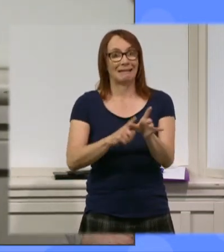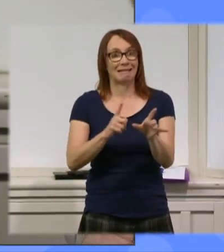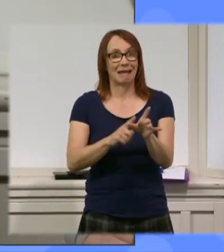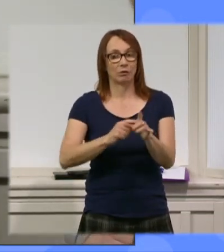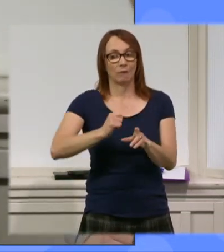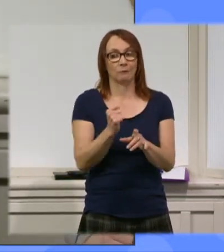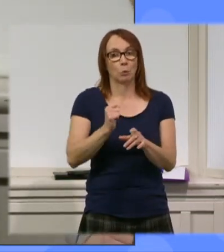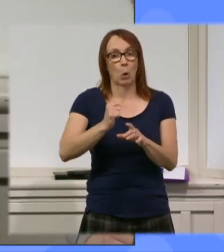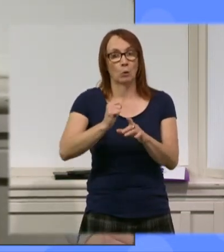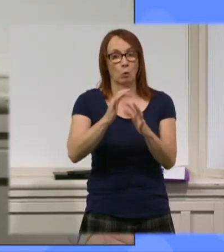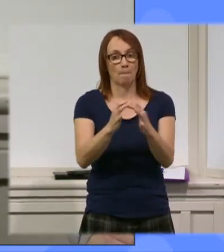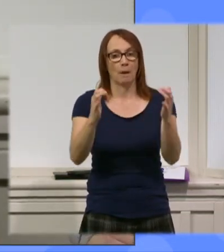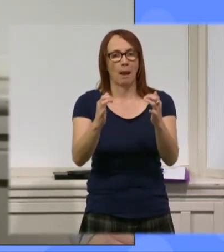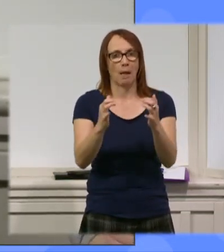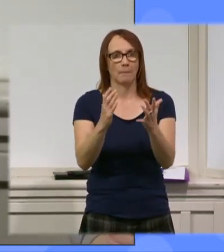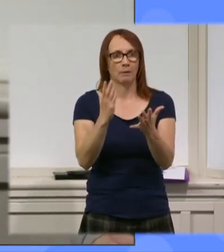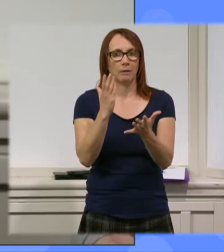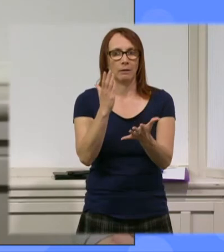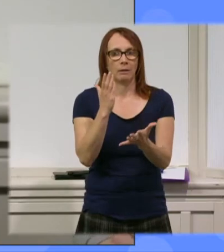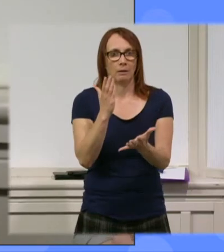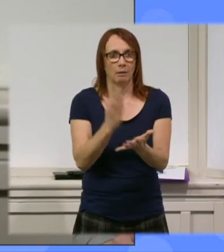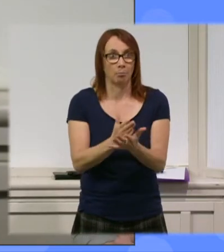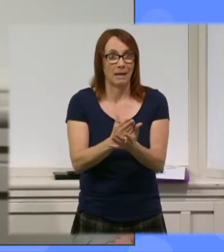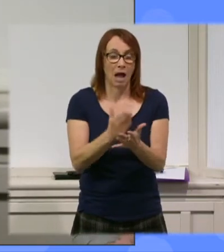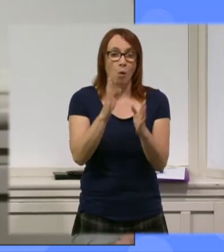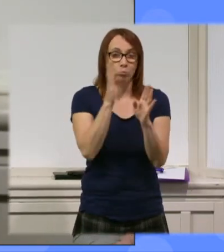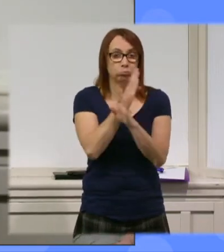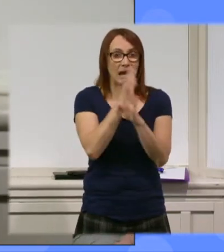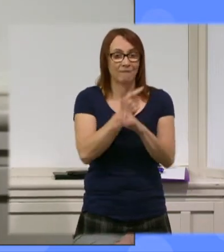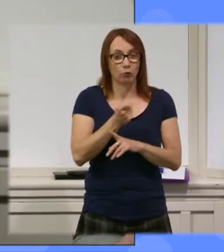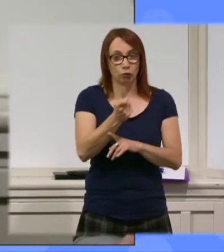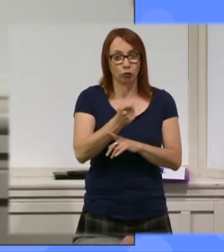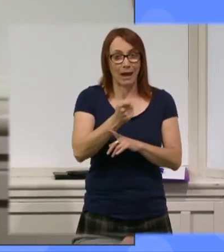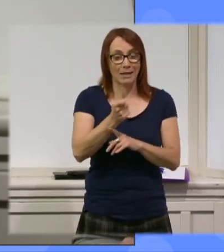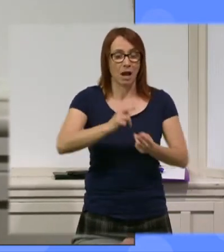that the trembling insides of a private rented sector and so for some of us that